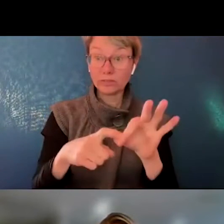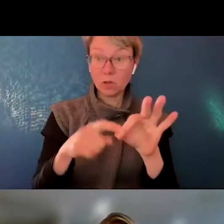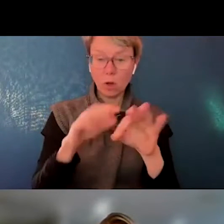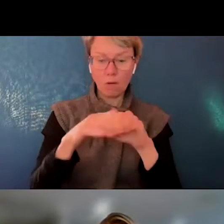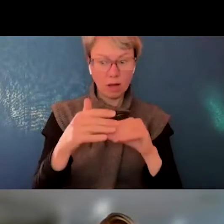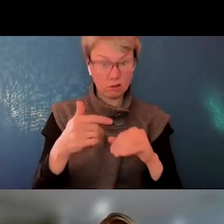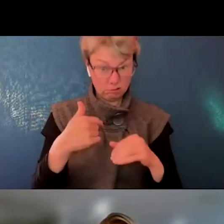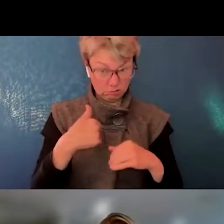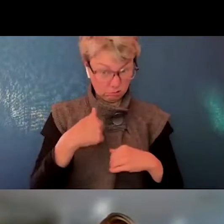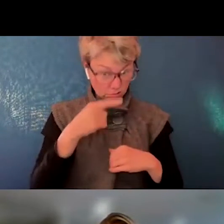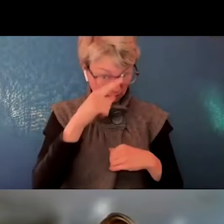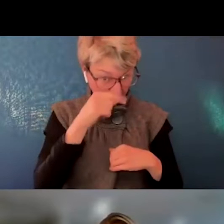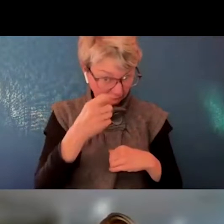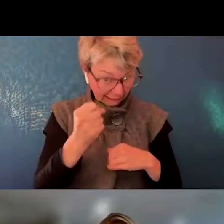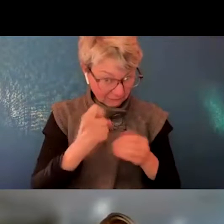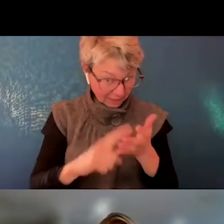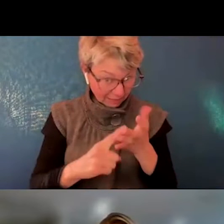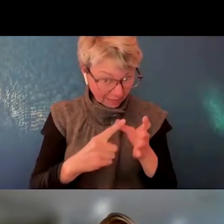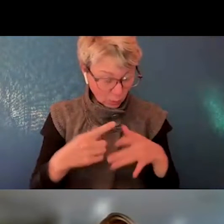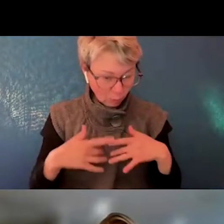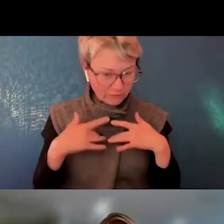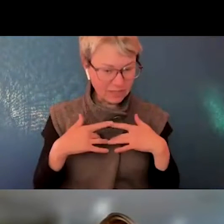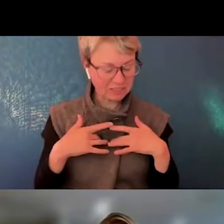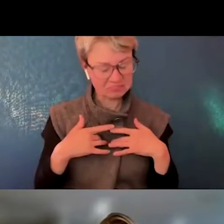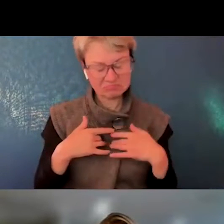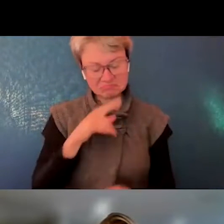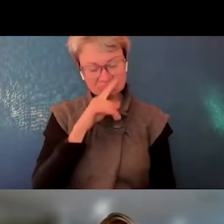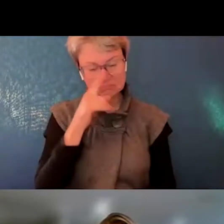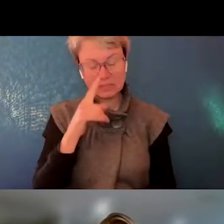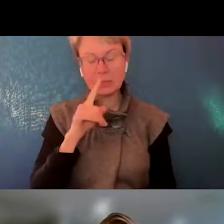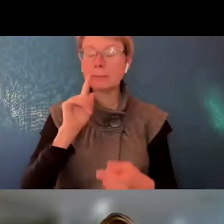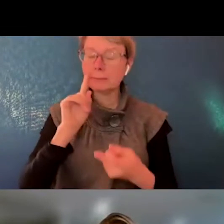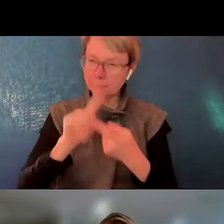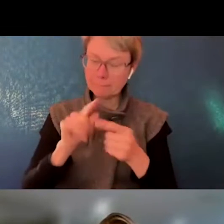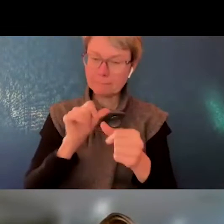be eligible for legal aid you should definitely reach out to law access because we are a part of